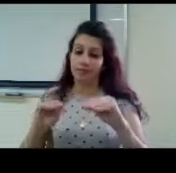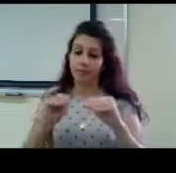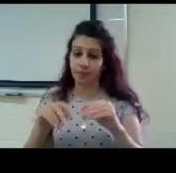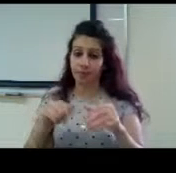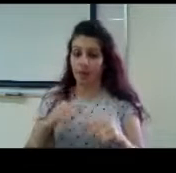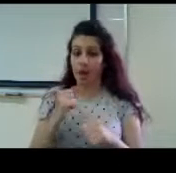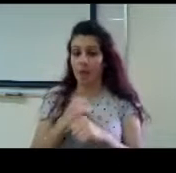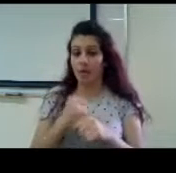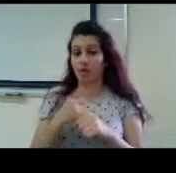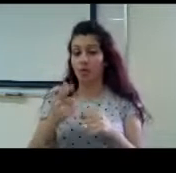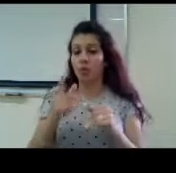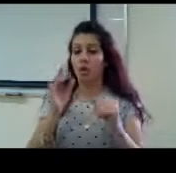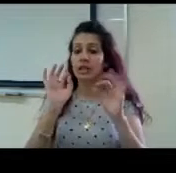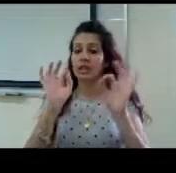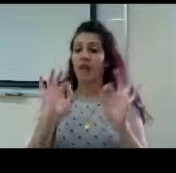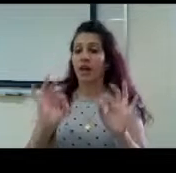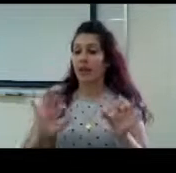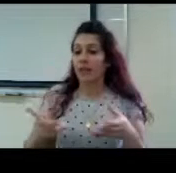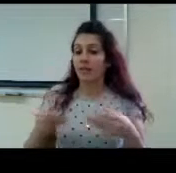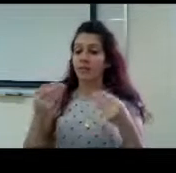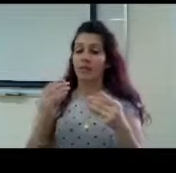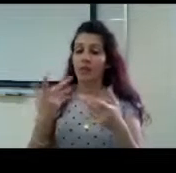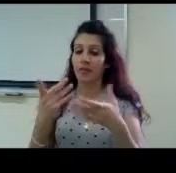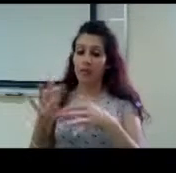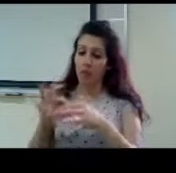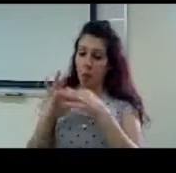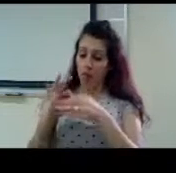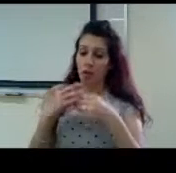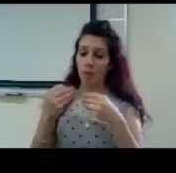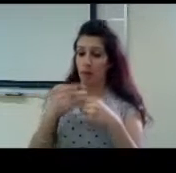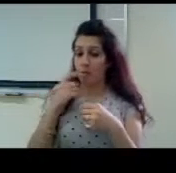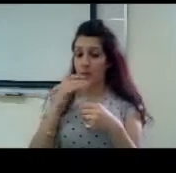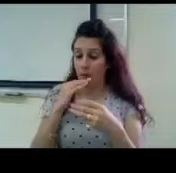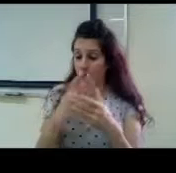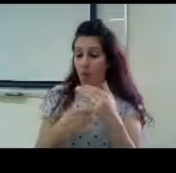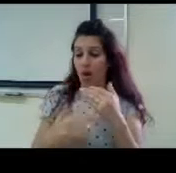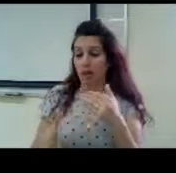improved onboarding experience meaning making it easier to set Calibri up on